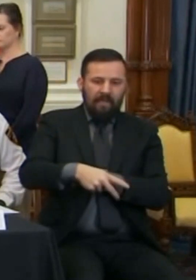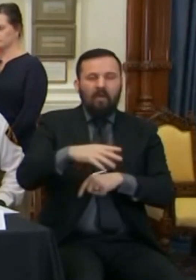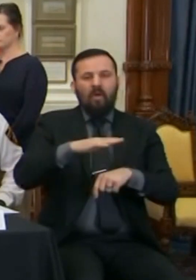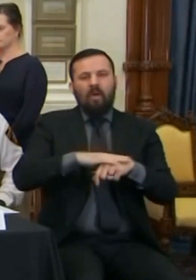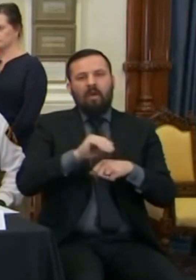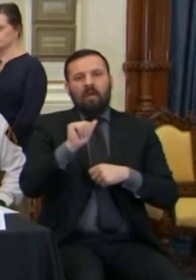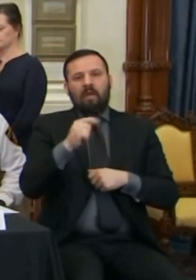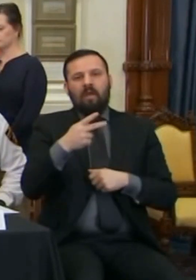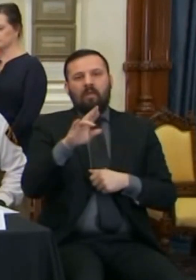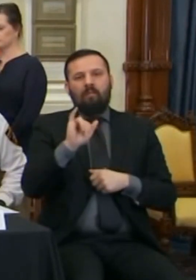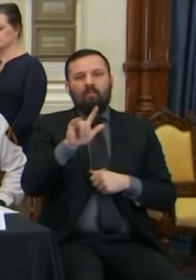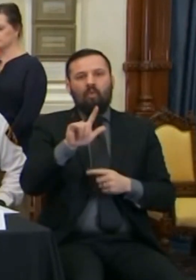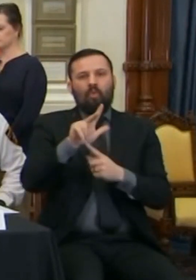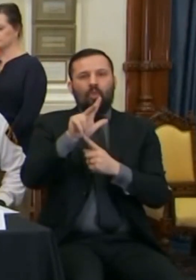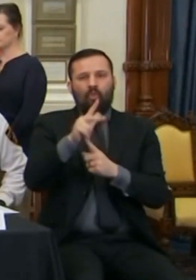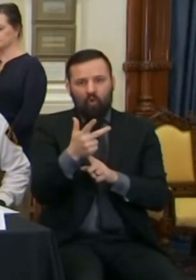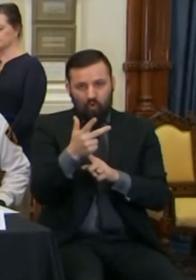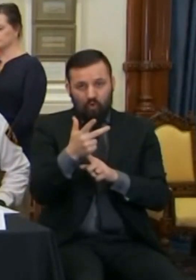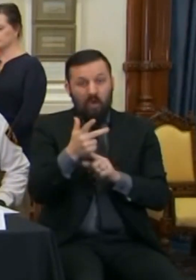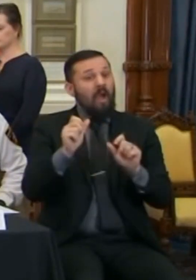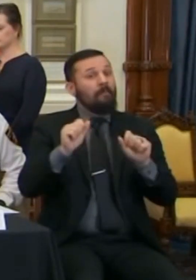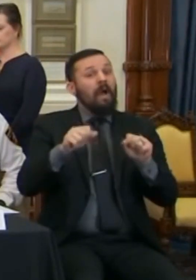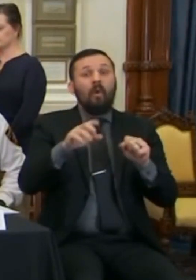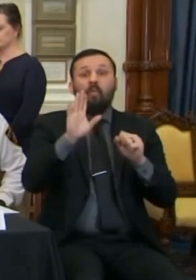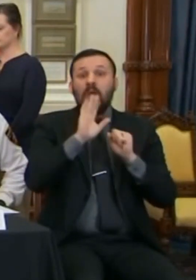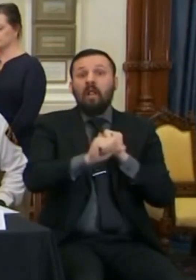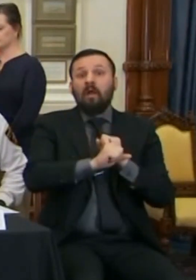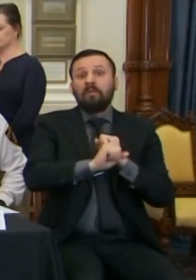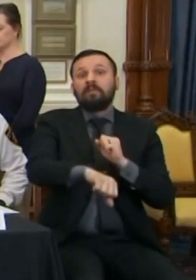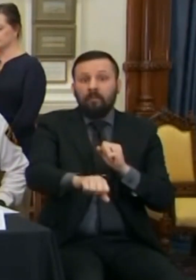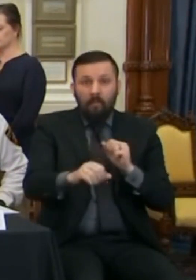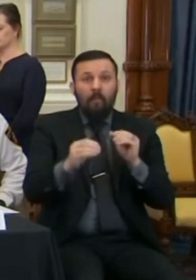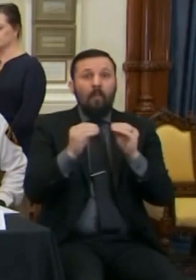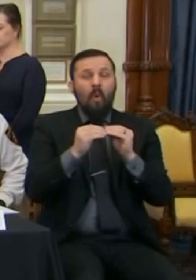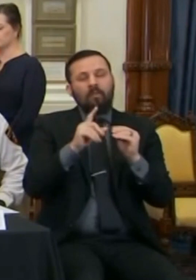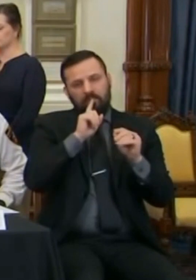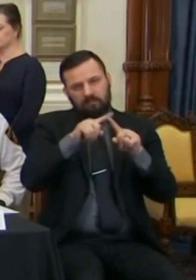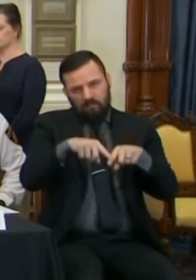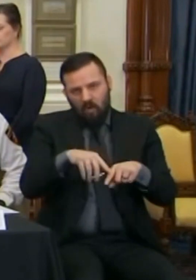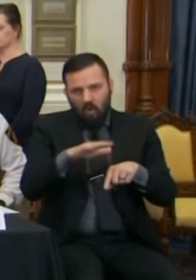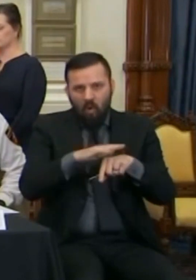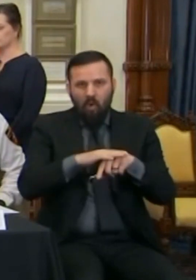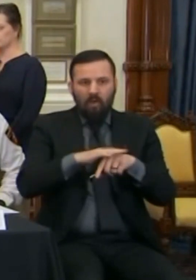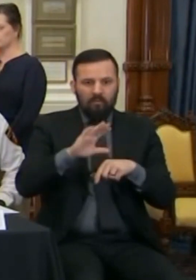3rd it may be extended after that depending upon the status of Cova 19 in